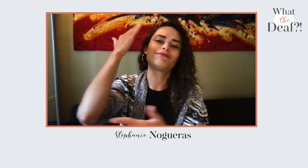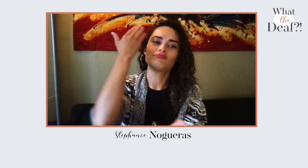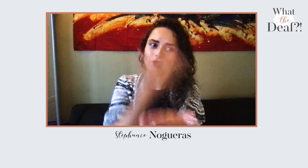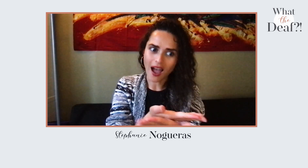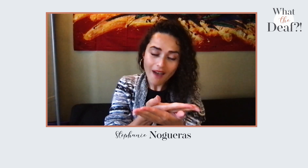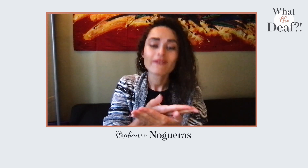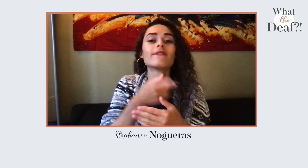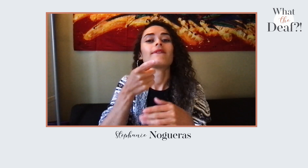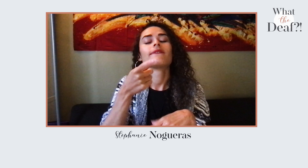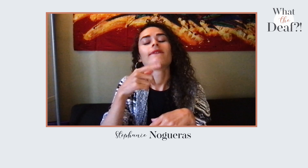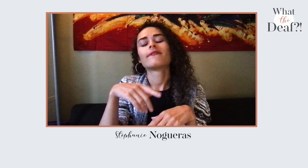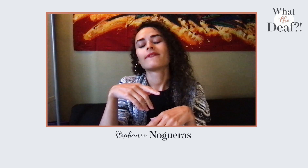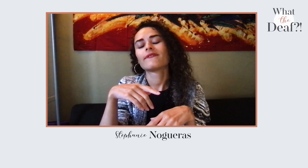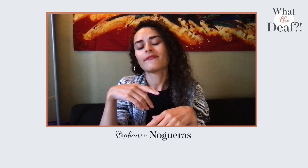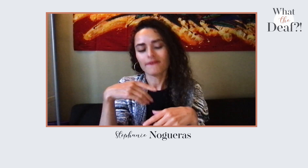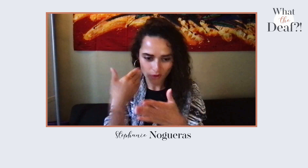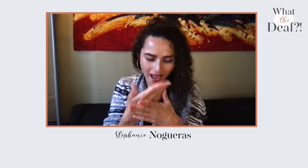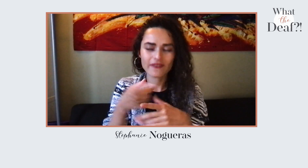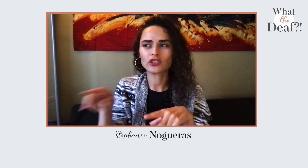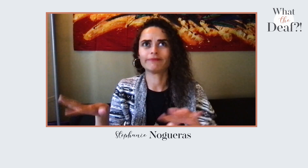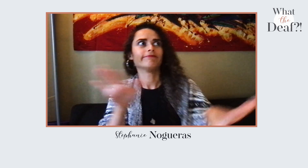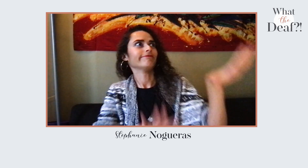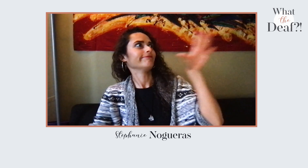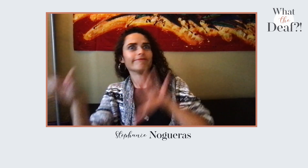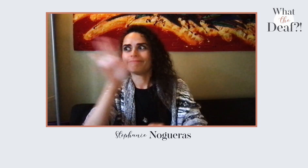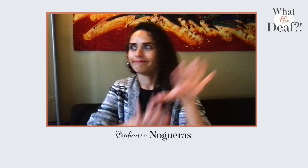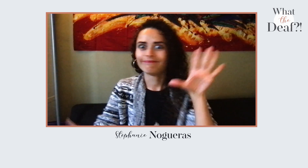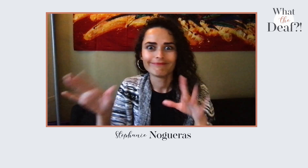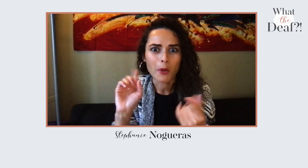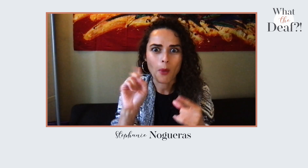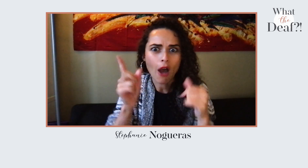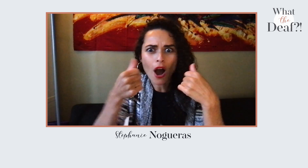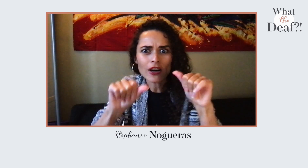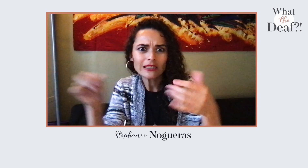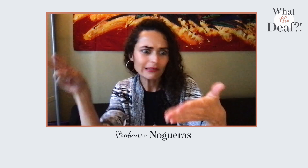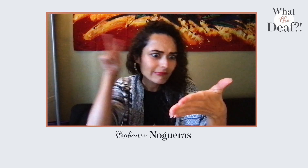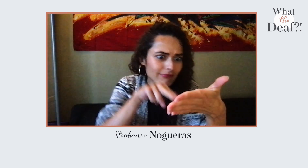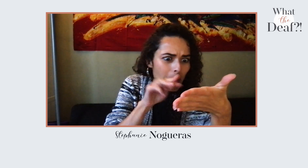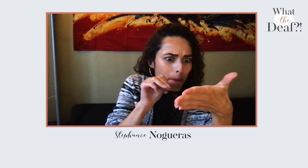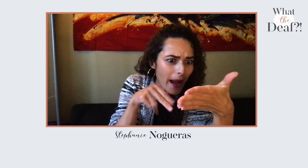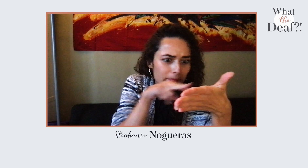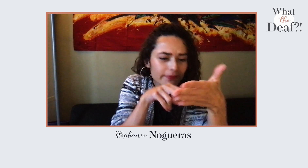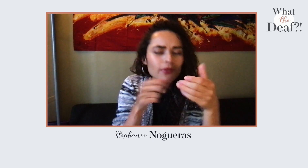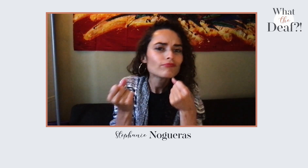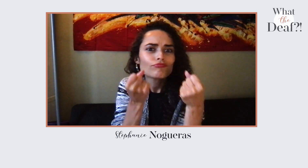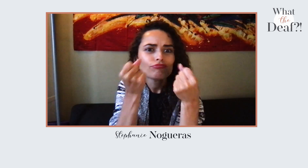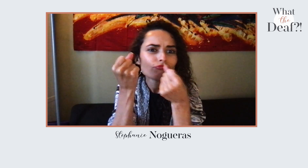We ended up getting there, then after getting there, there was a real culture shock, you know, trying to figure out, you know, looking on my map,